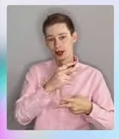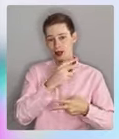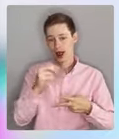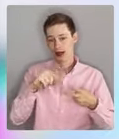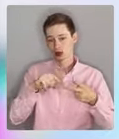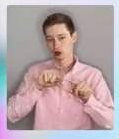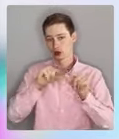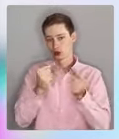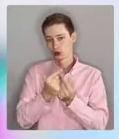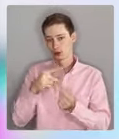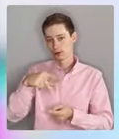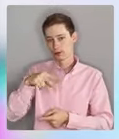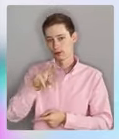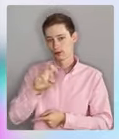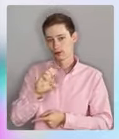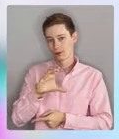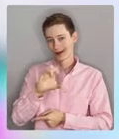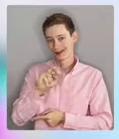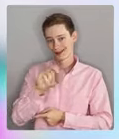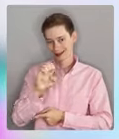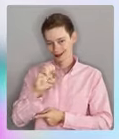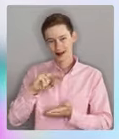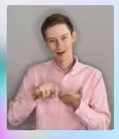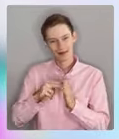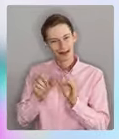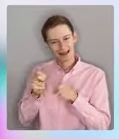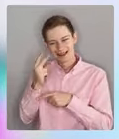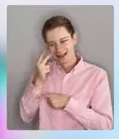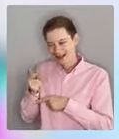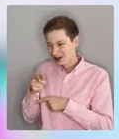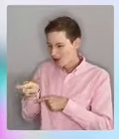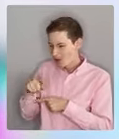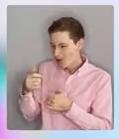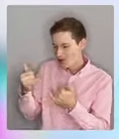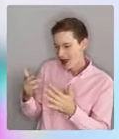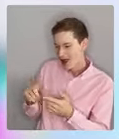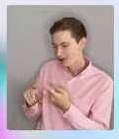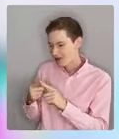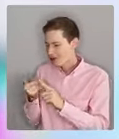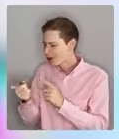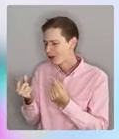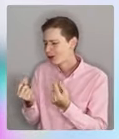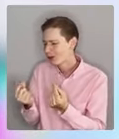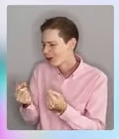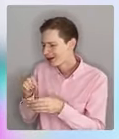This feature allows our players to see what friends are doing within GOLF+ without having to contact them directly.